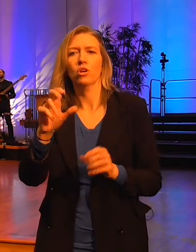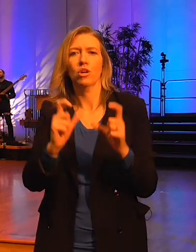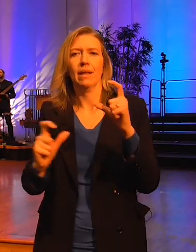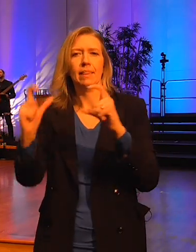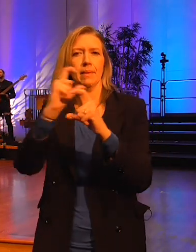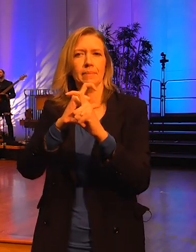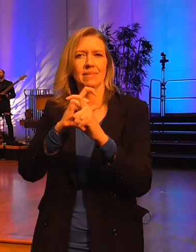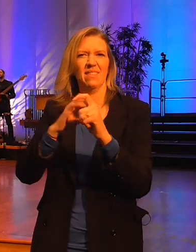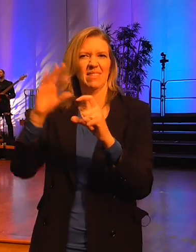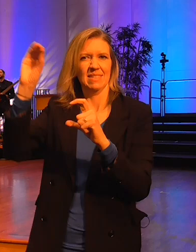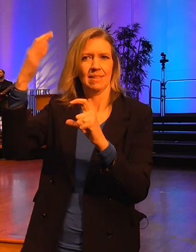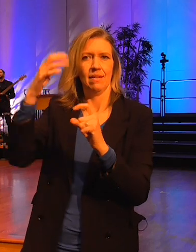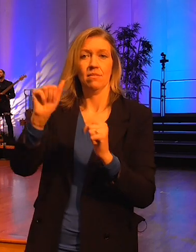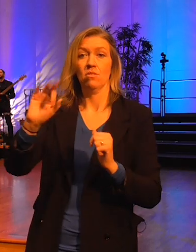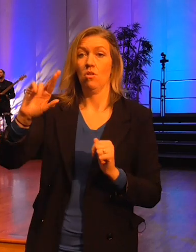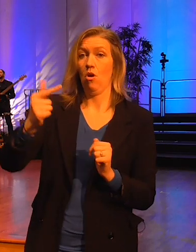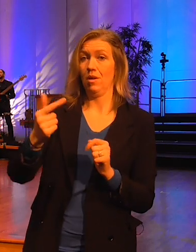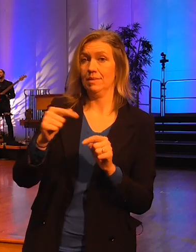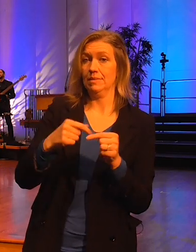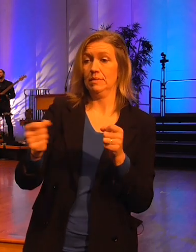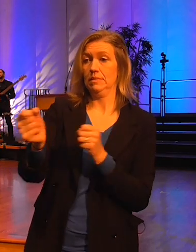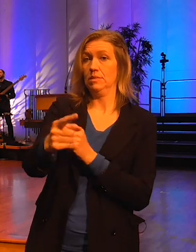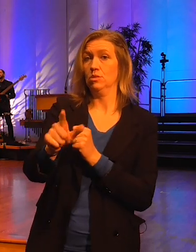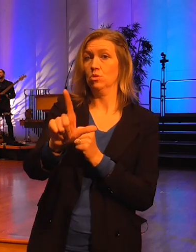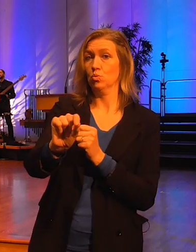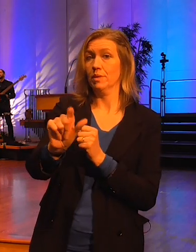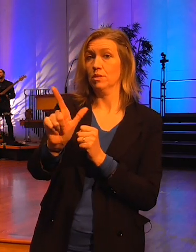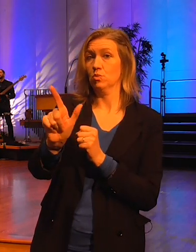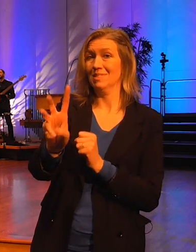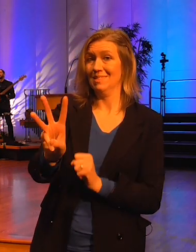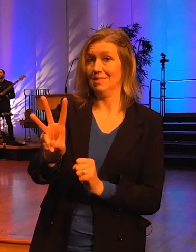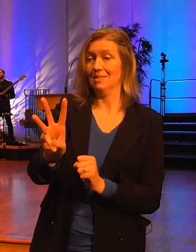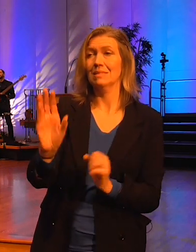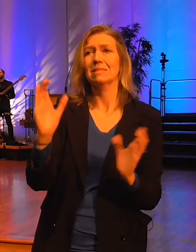while that seems like it's far away it's not going to happen again for 42 more years and a bunch of